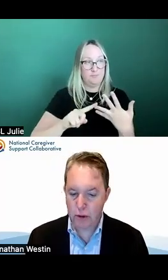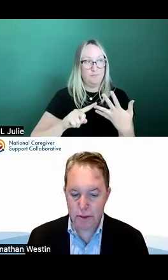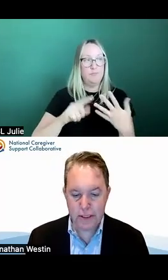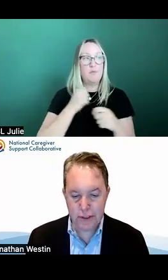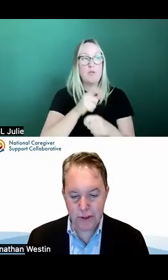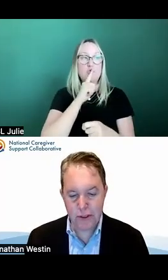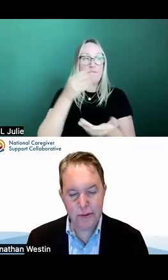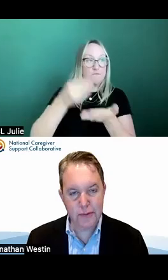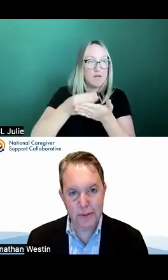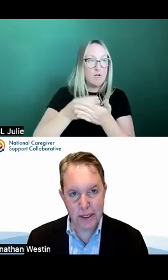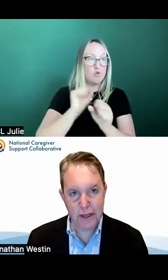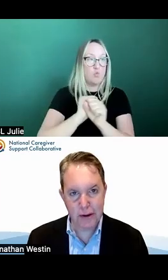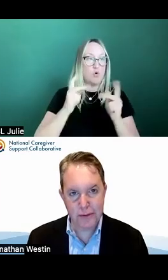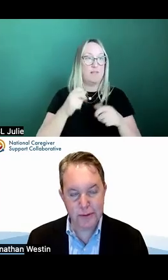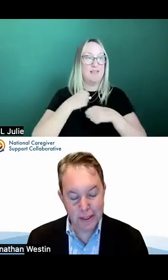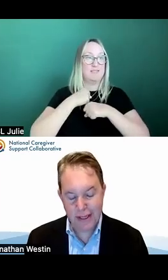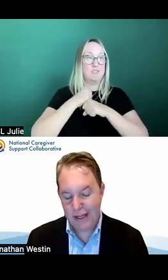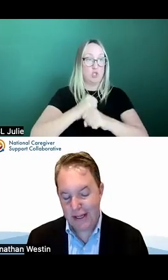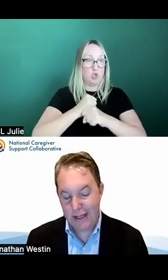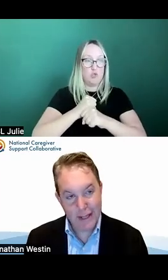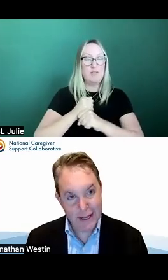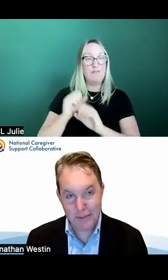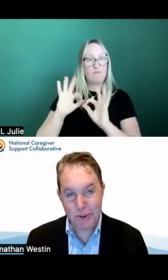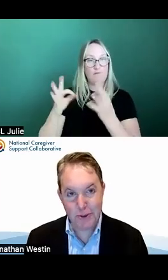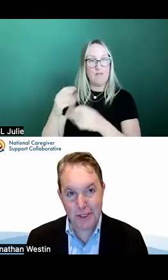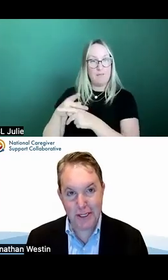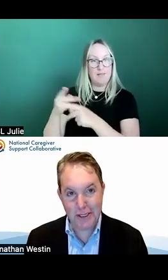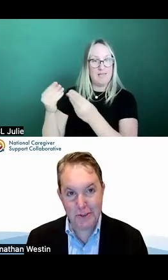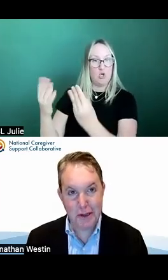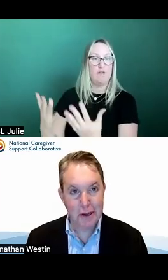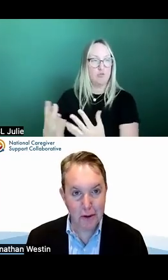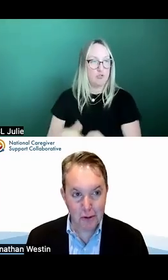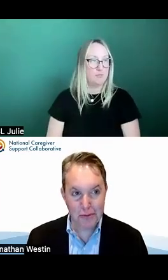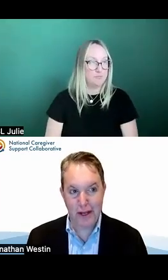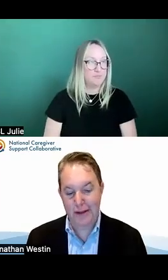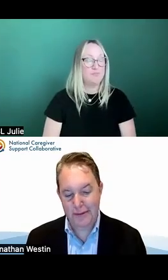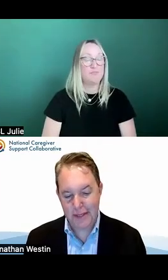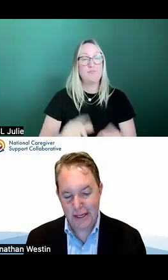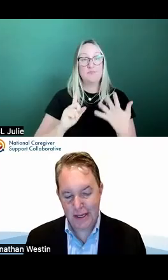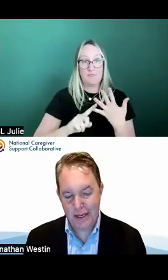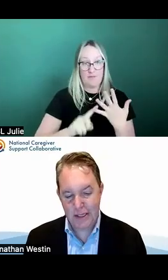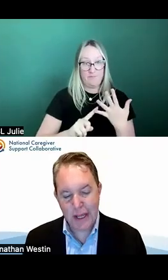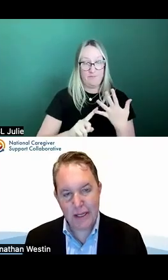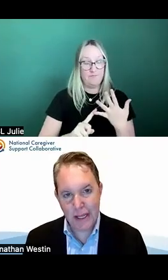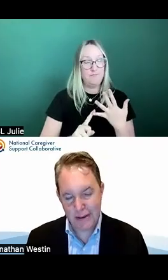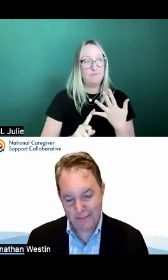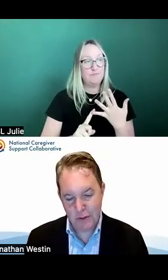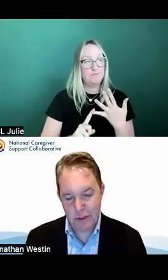workplace security of family caregivers. And last, but certainly not least, goal five: expand data